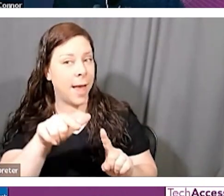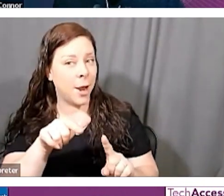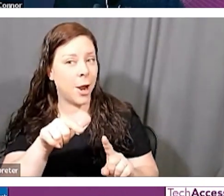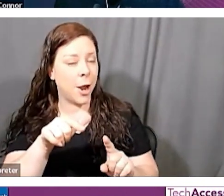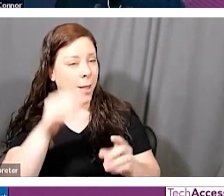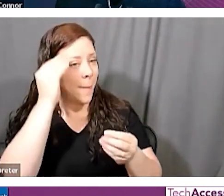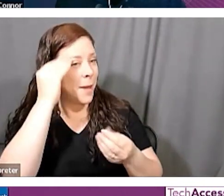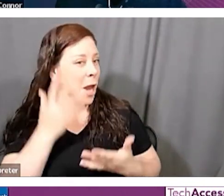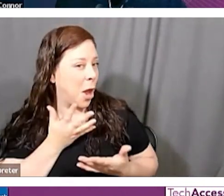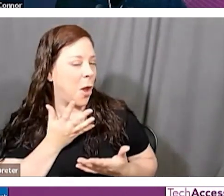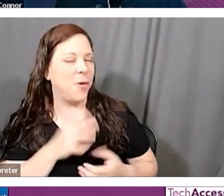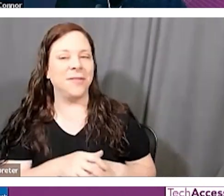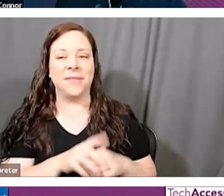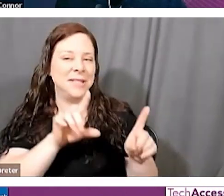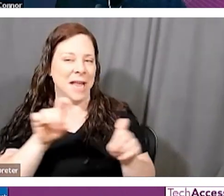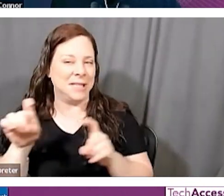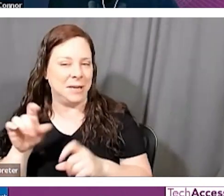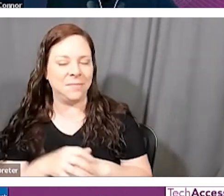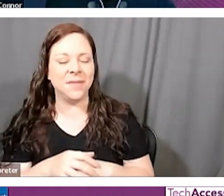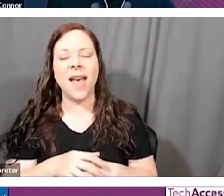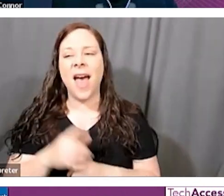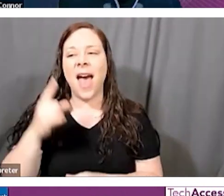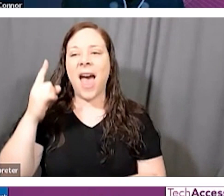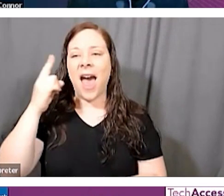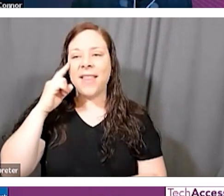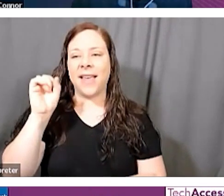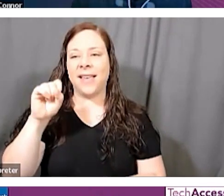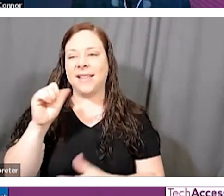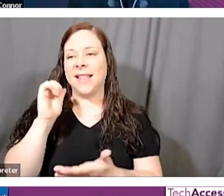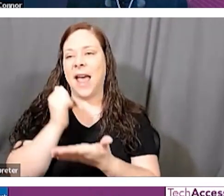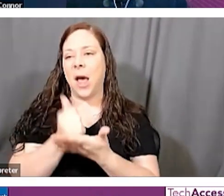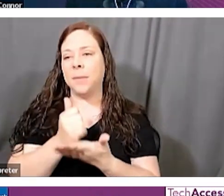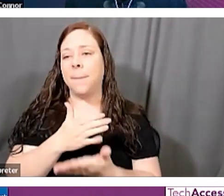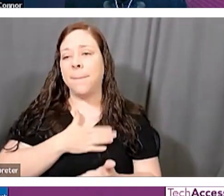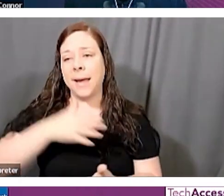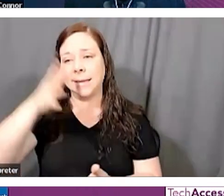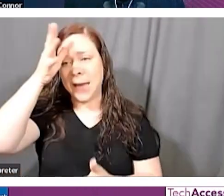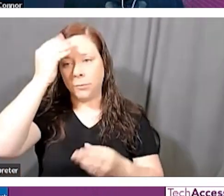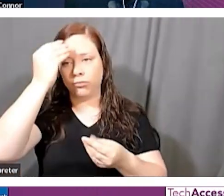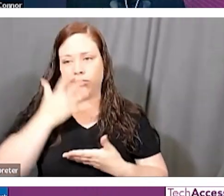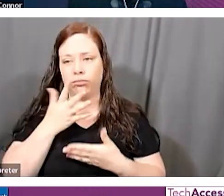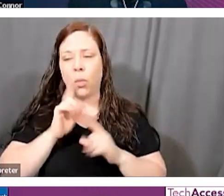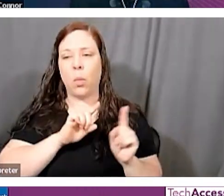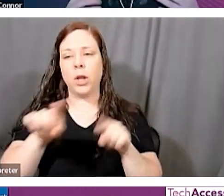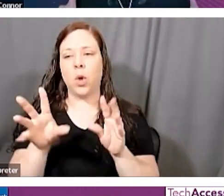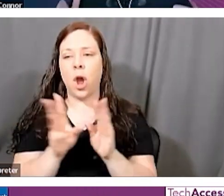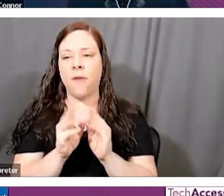I think that that absolutely helps though, right? Because, you know, my dad tells this story, he went to a conference and he and his coworker sitting next to each other on the plane